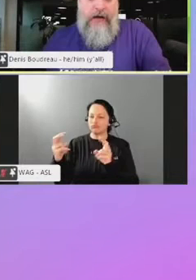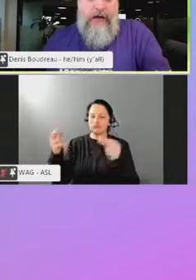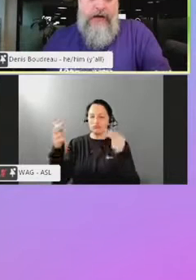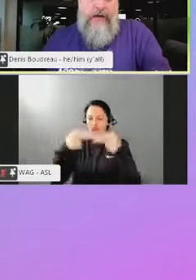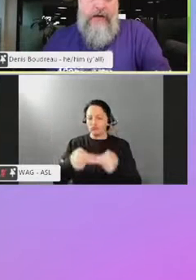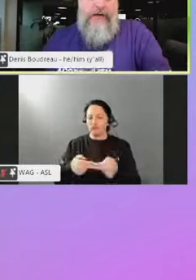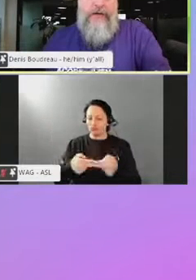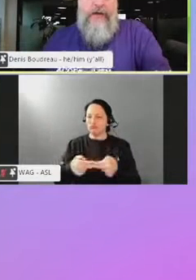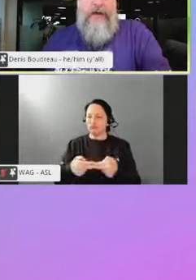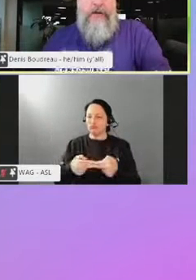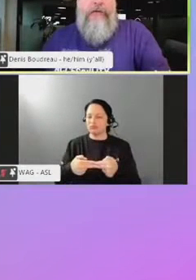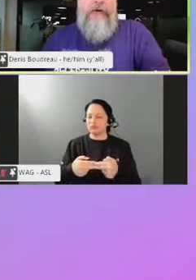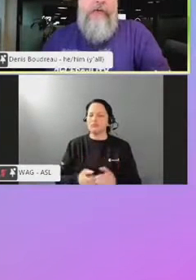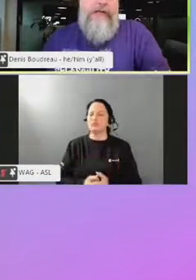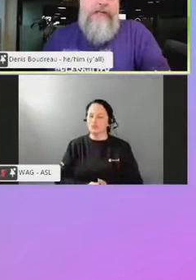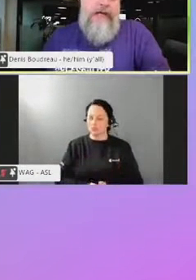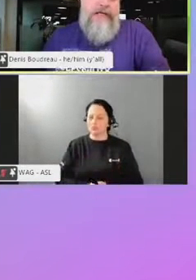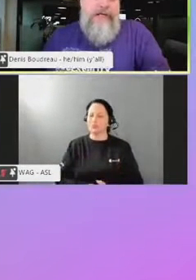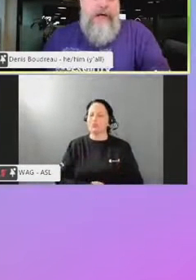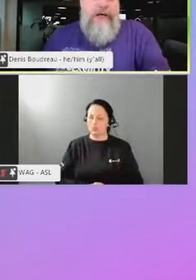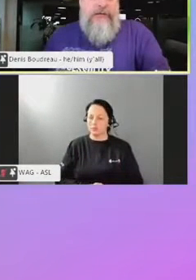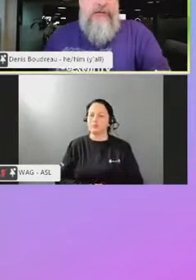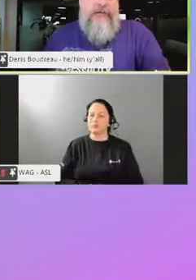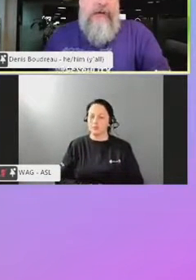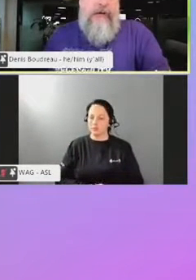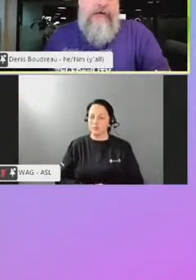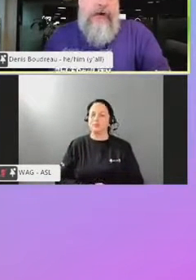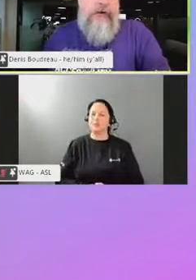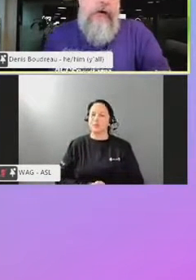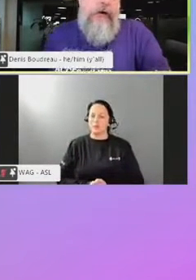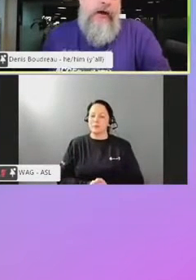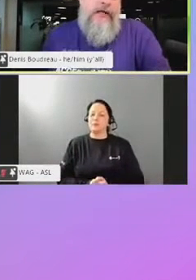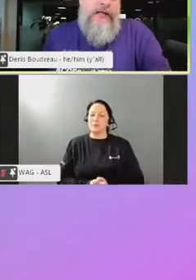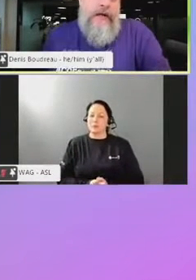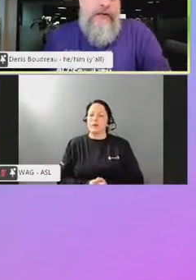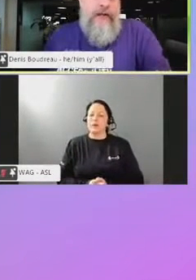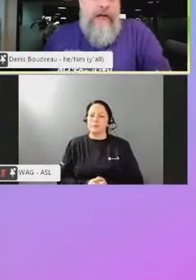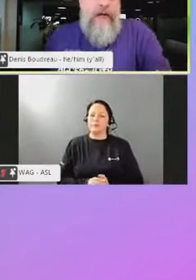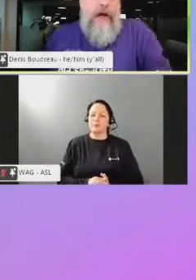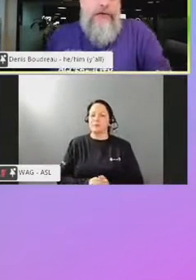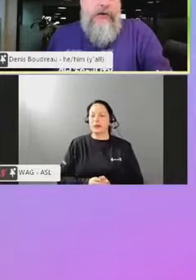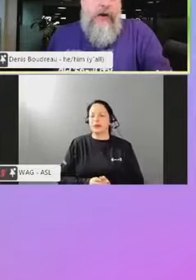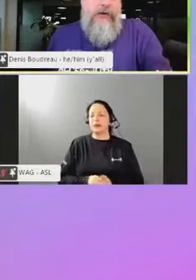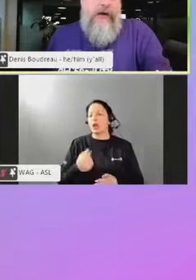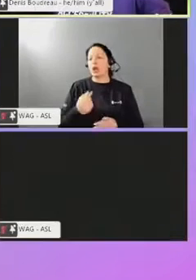with grayish white hair on the right hand side pair there are two quotes on this slide